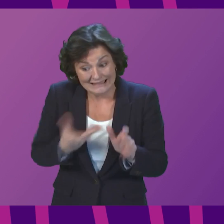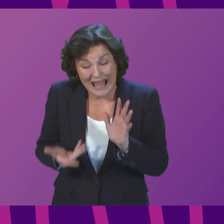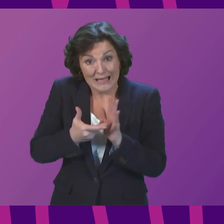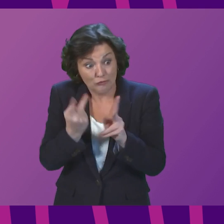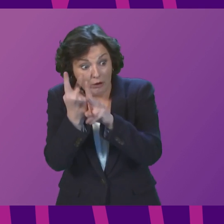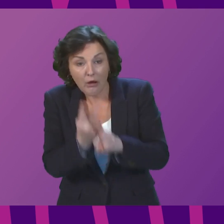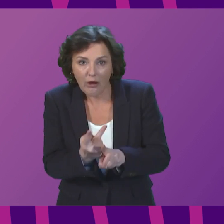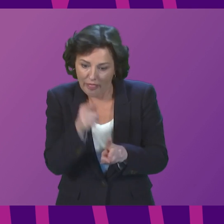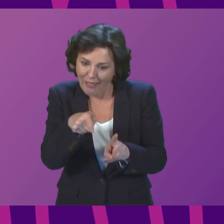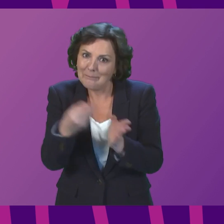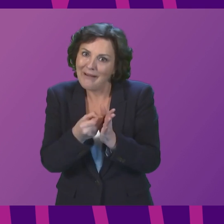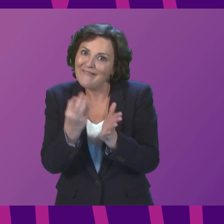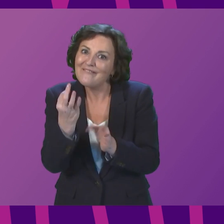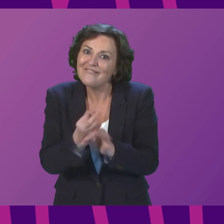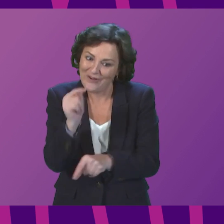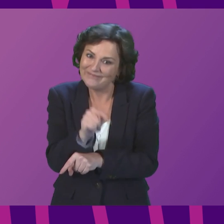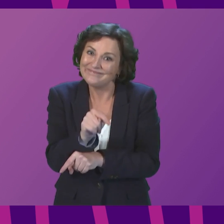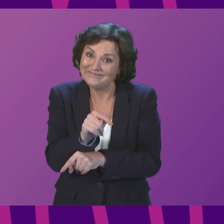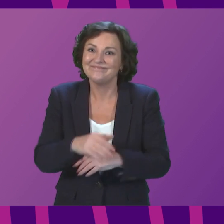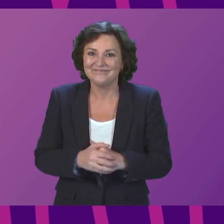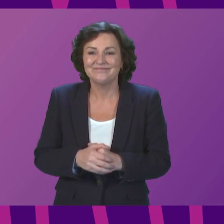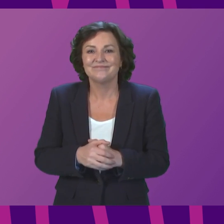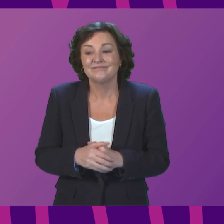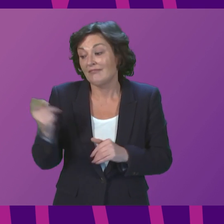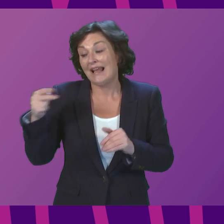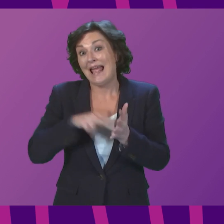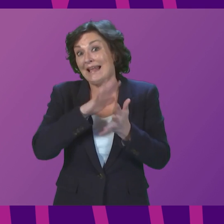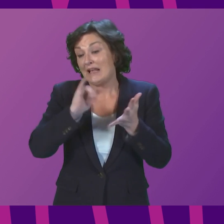The NHS national services division is currently establishing a strategic network to help to